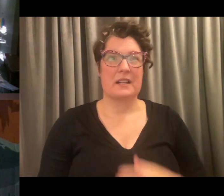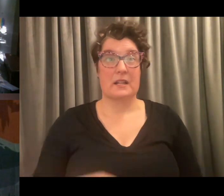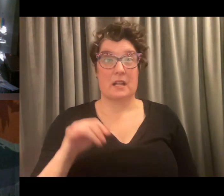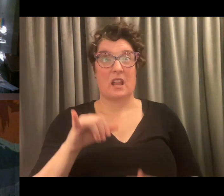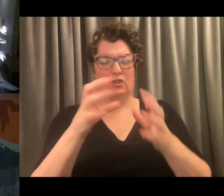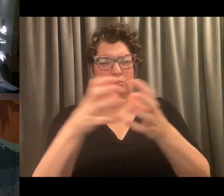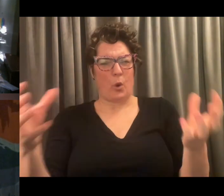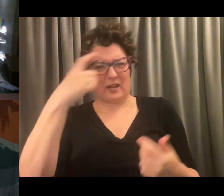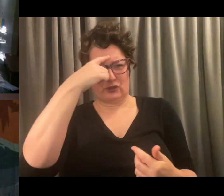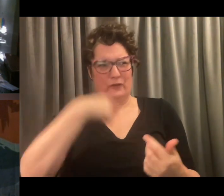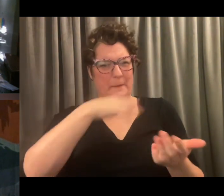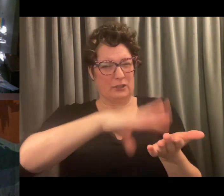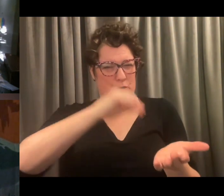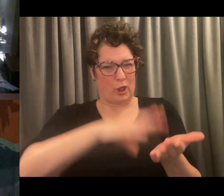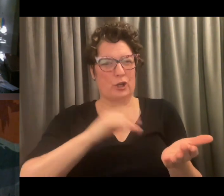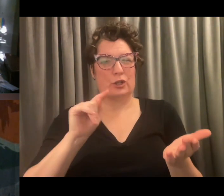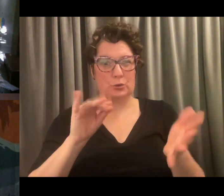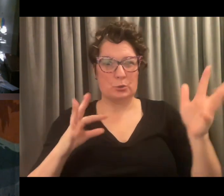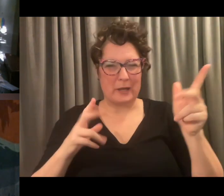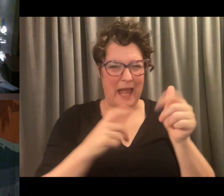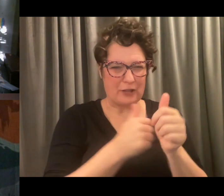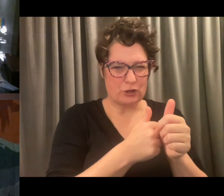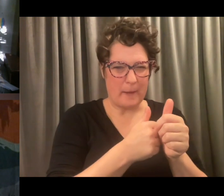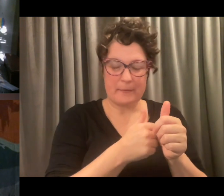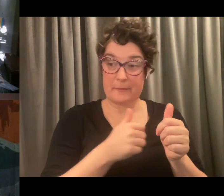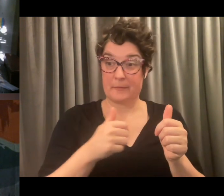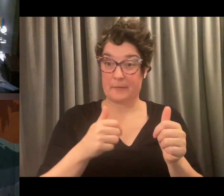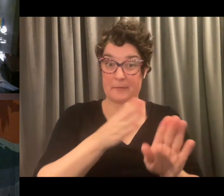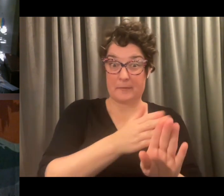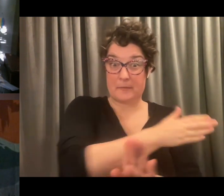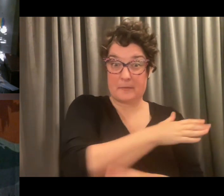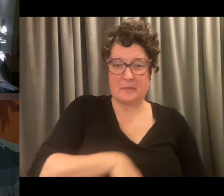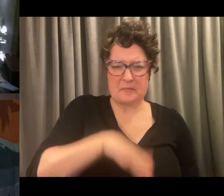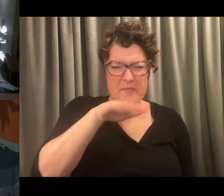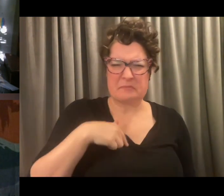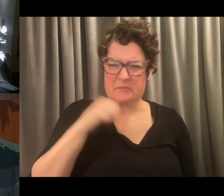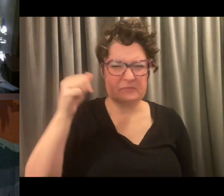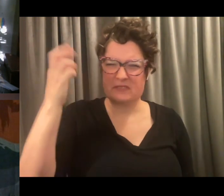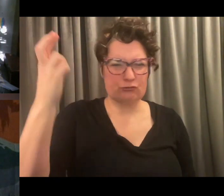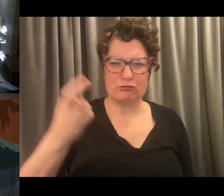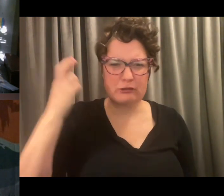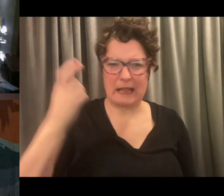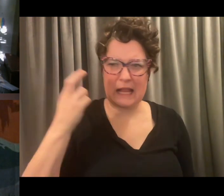I don't think I knew how different Judaism was from Christianity